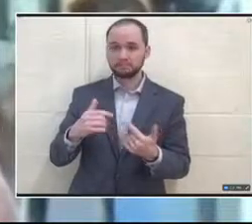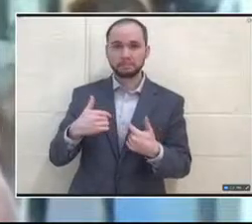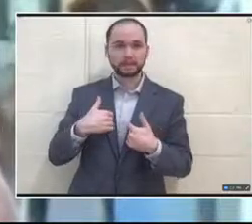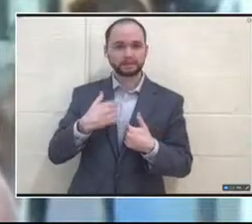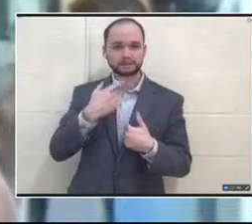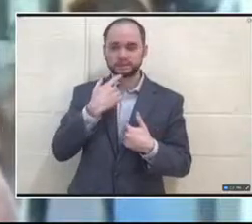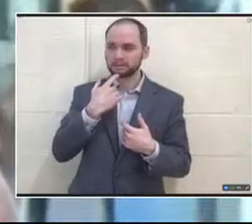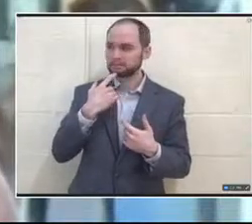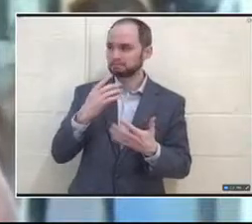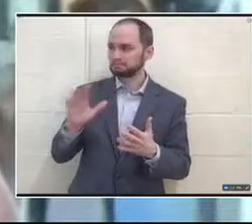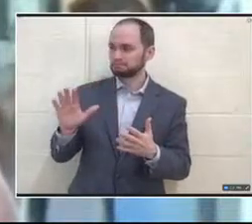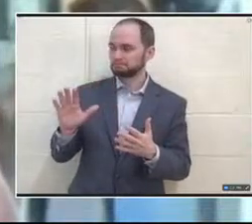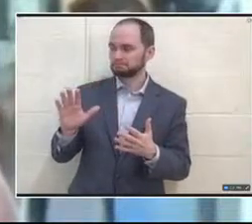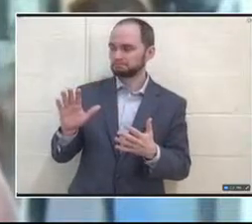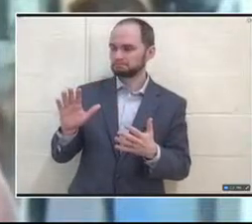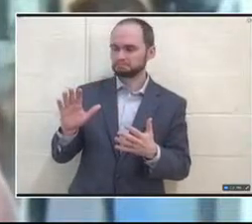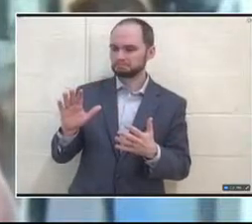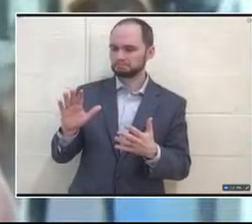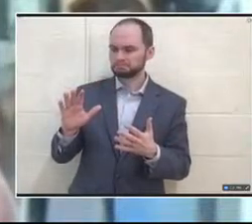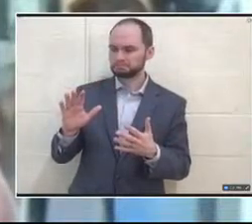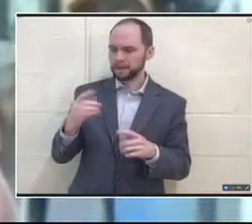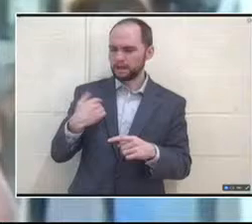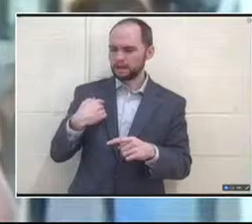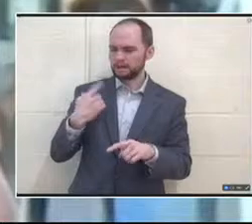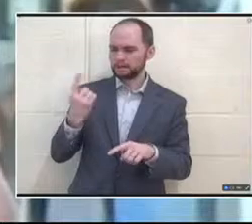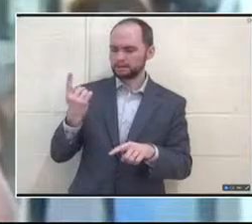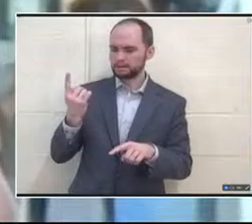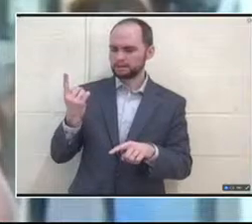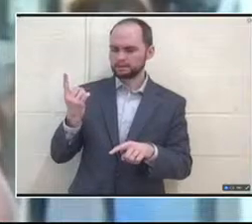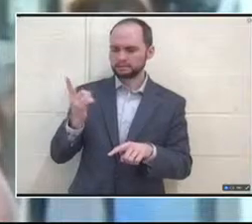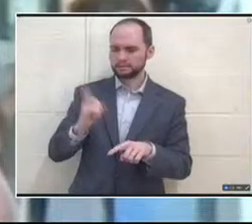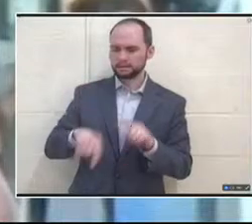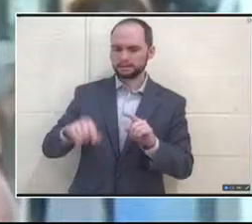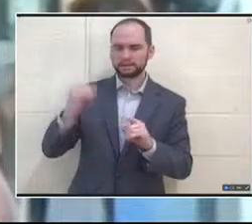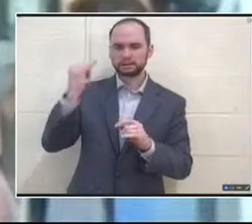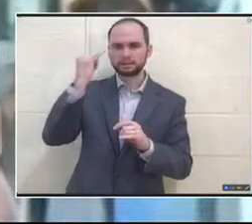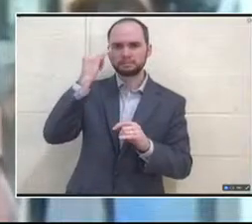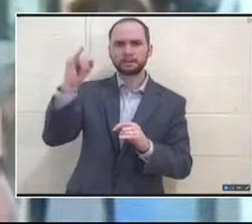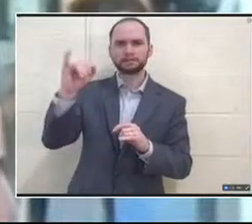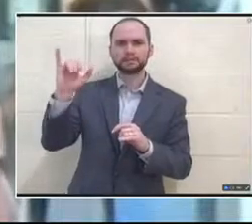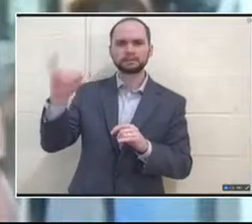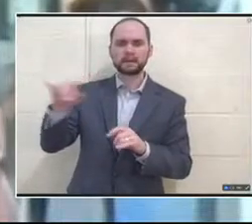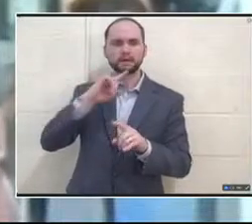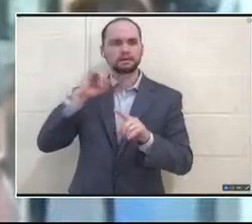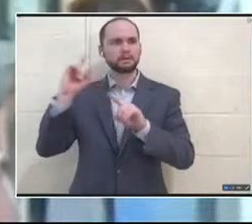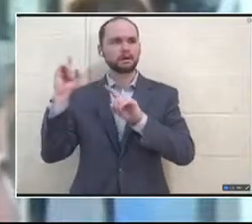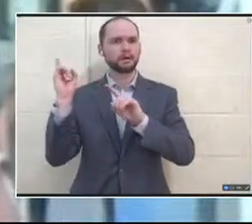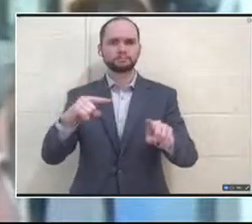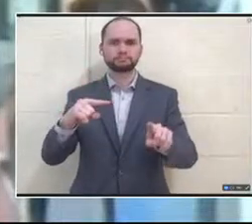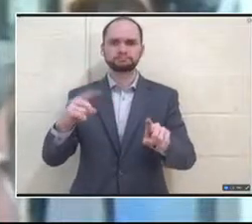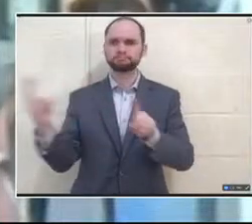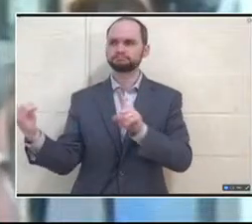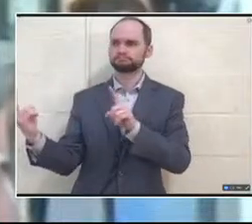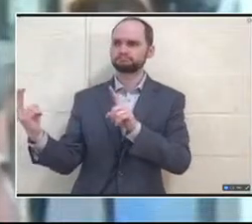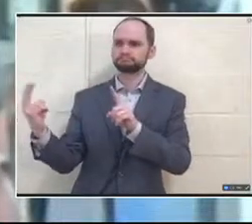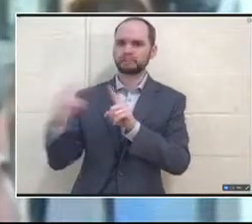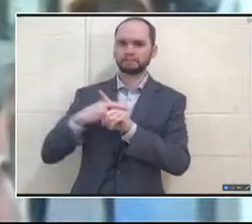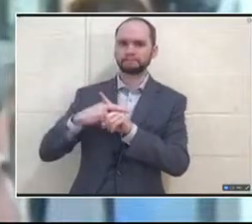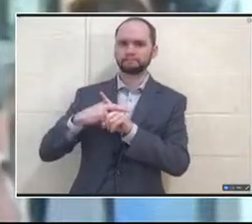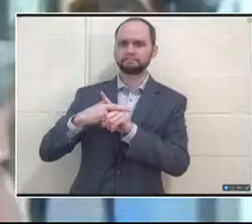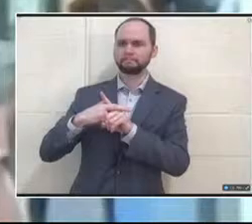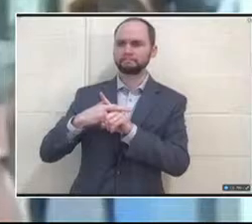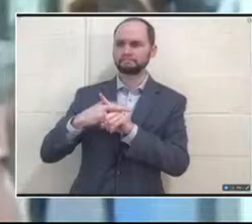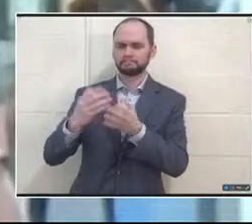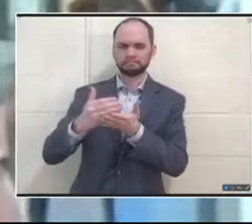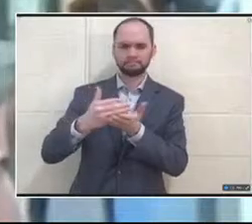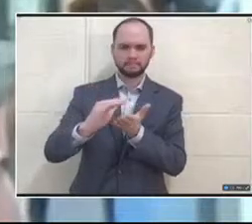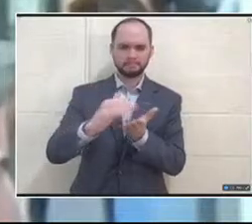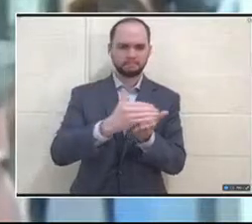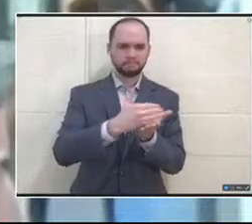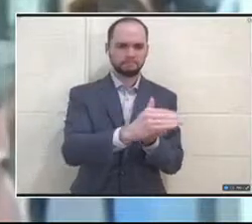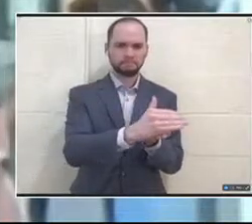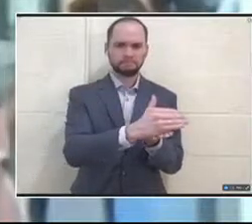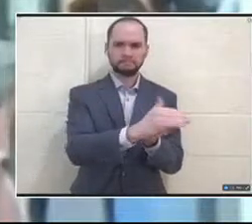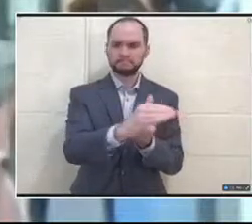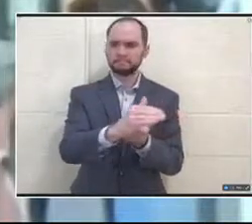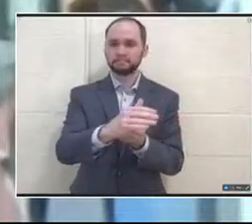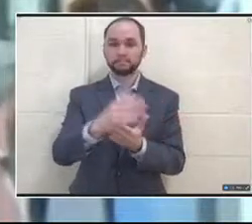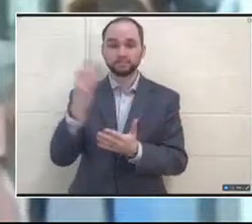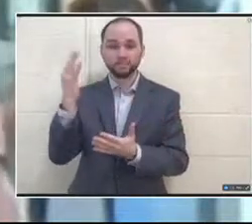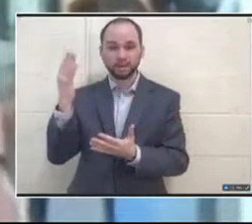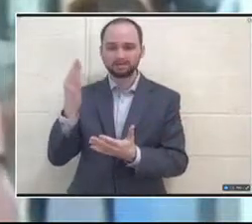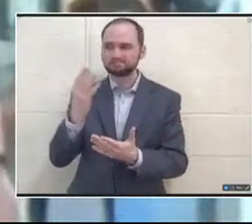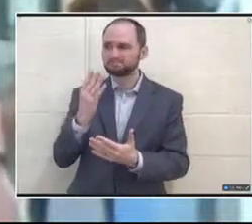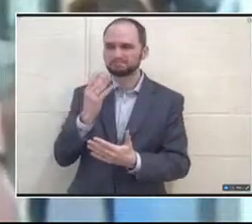of having such an edict and misfortune placed upon someone for the color of my skin and they could refer